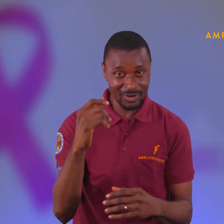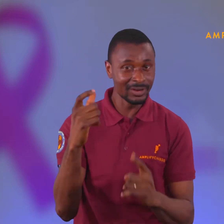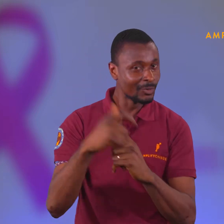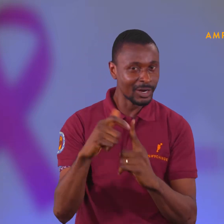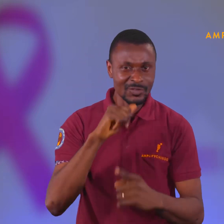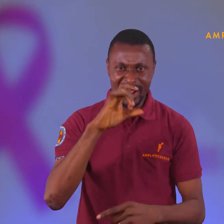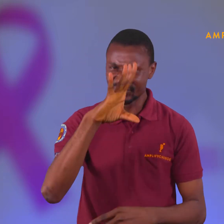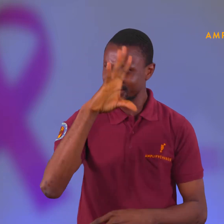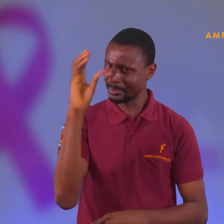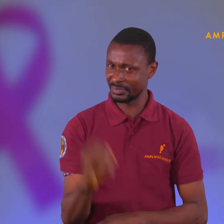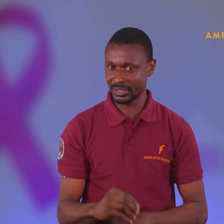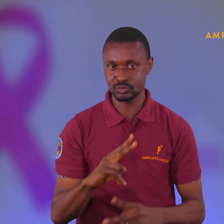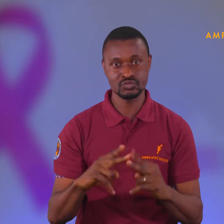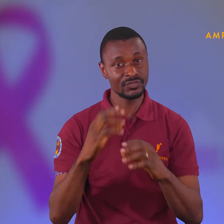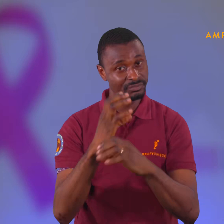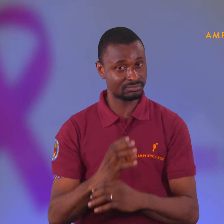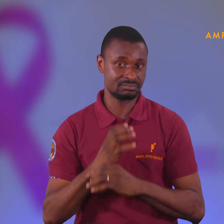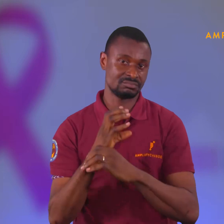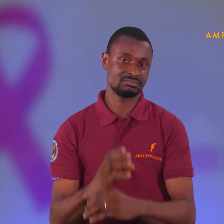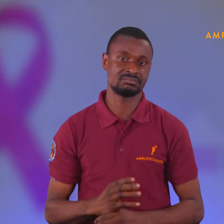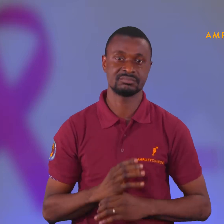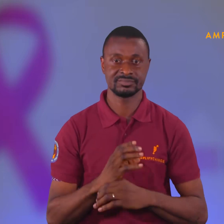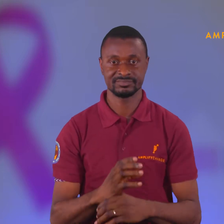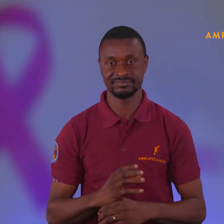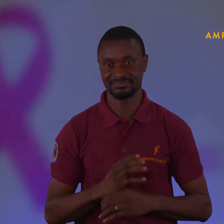So, we have to be careful because condoms are not 100% safe against pregnancy.